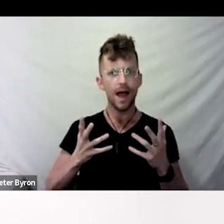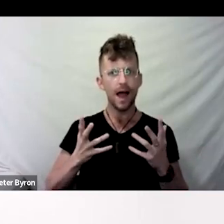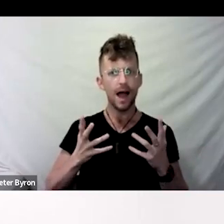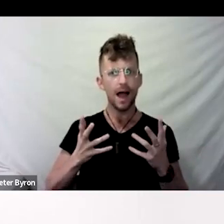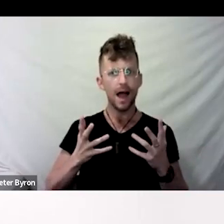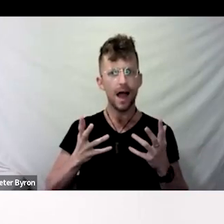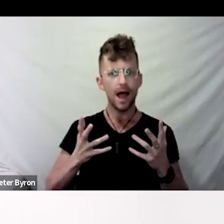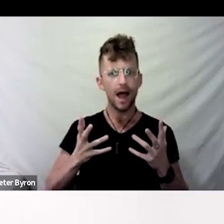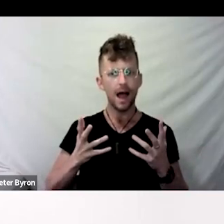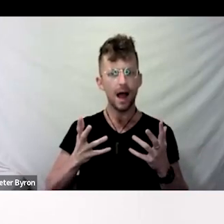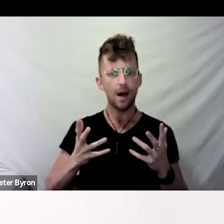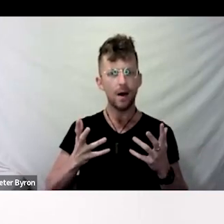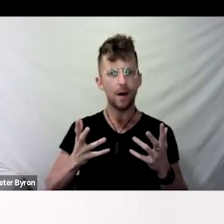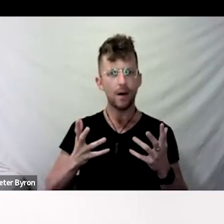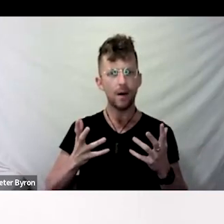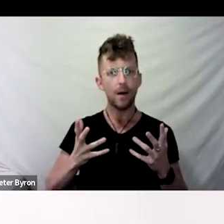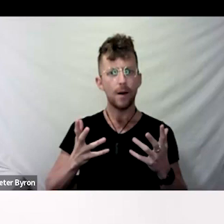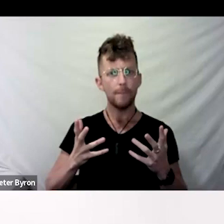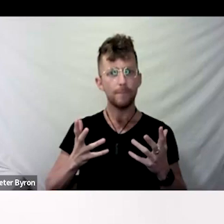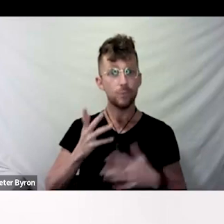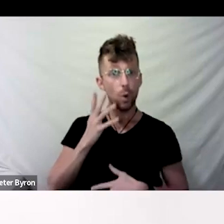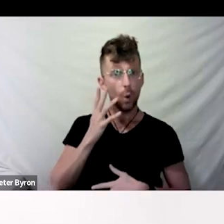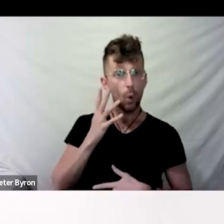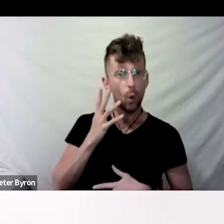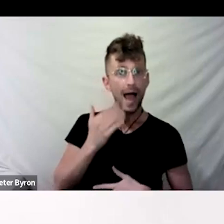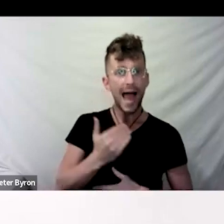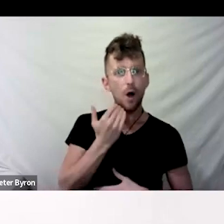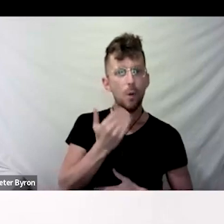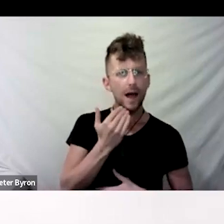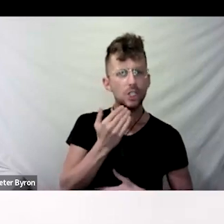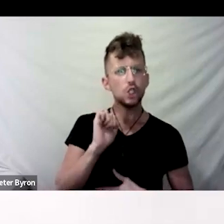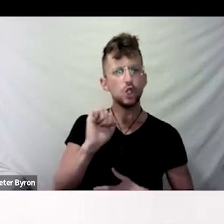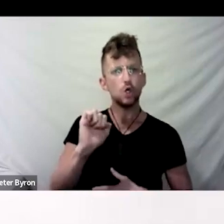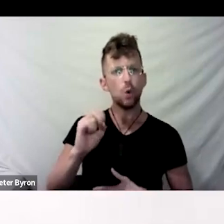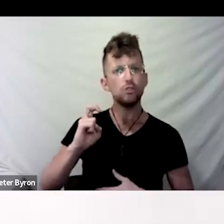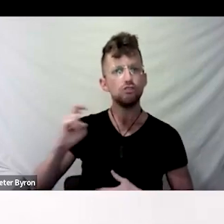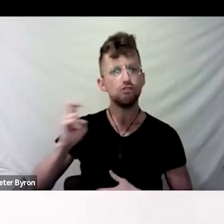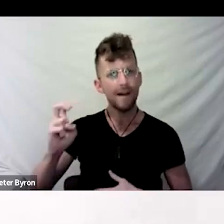proportionate to what you require? So put another way, why is this trip